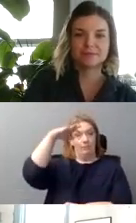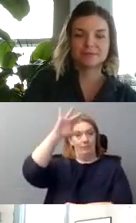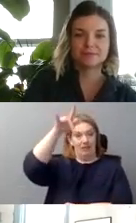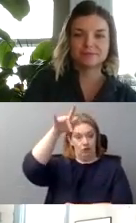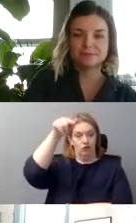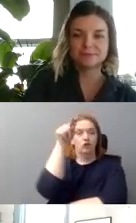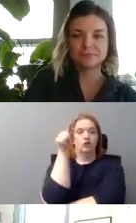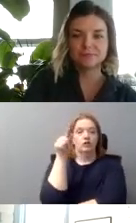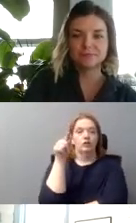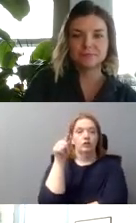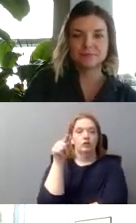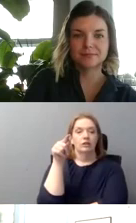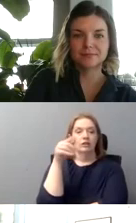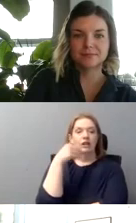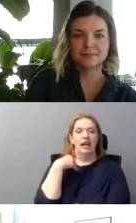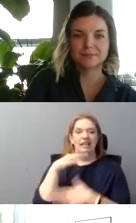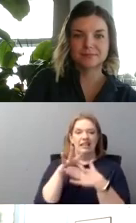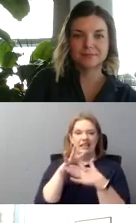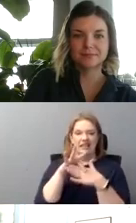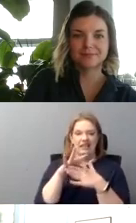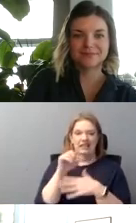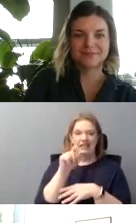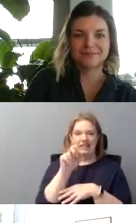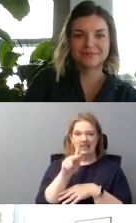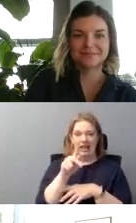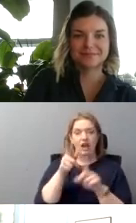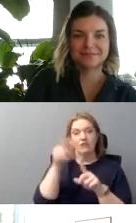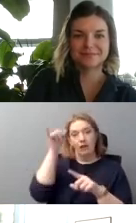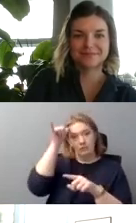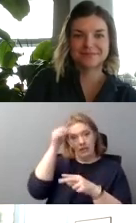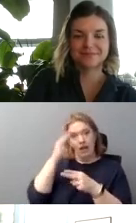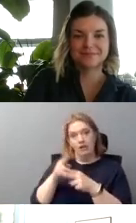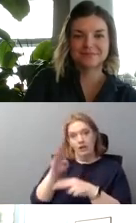there's a steak from a cow named Bessie. Bessie got hit by a truck unfortunately.